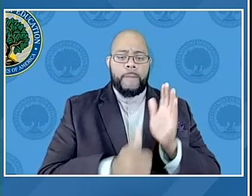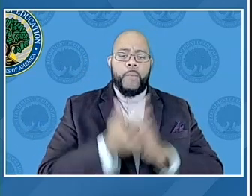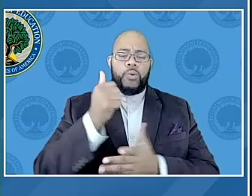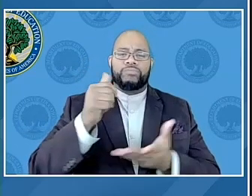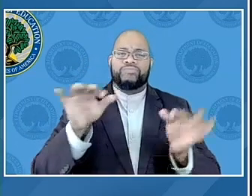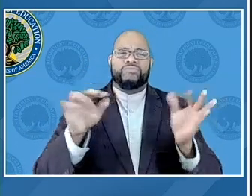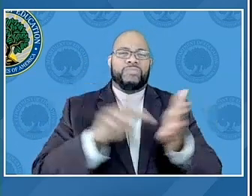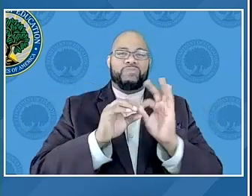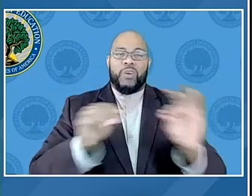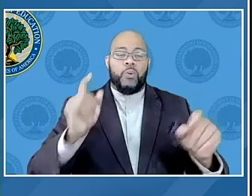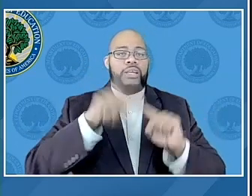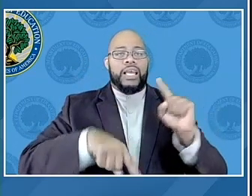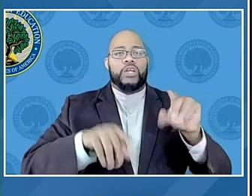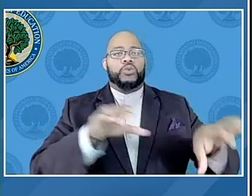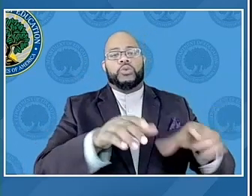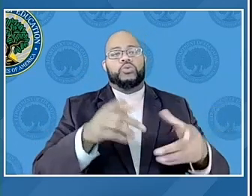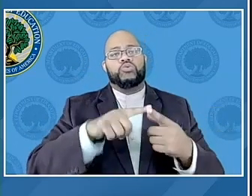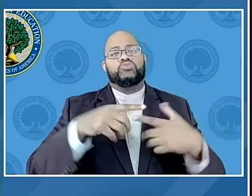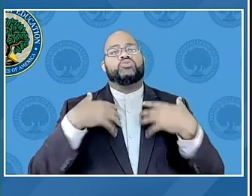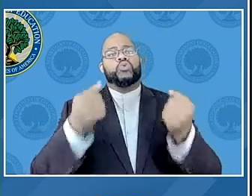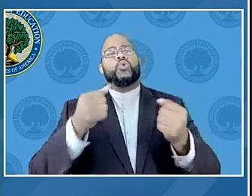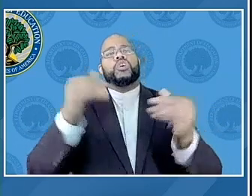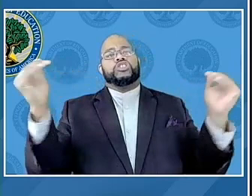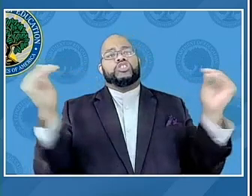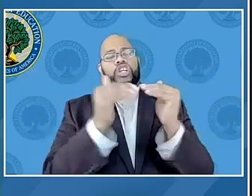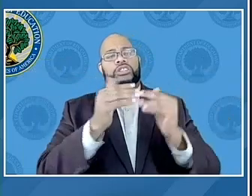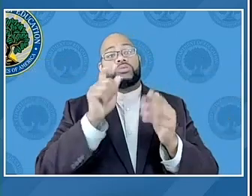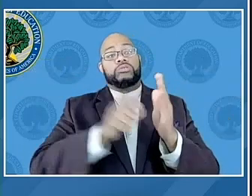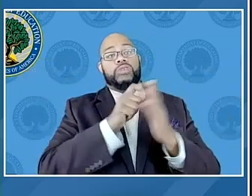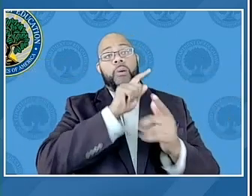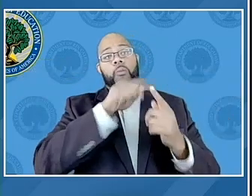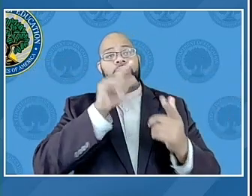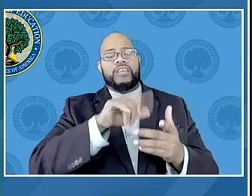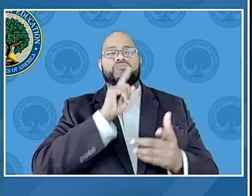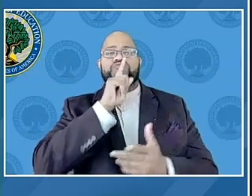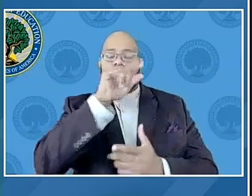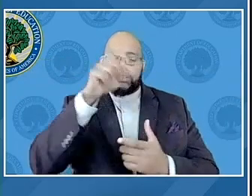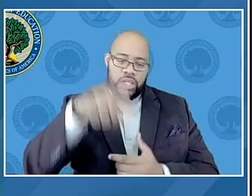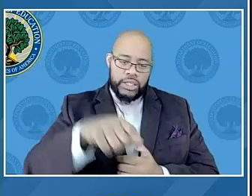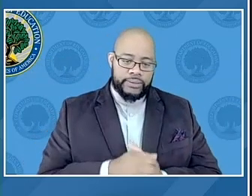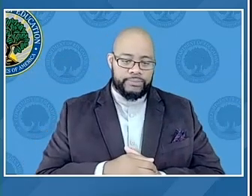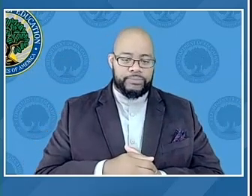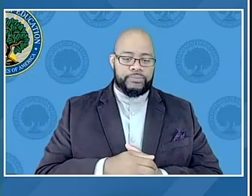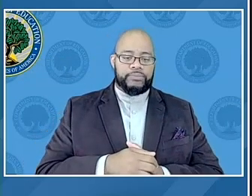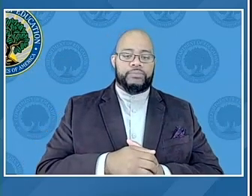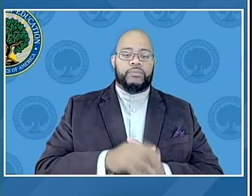be executed to restore justice at a time when it is so direly needed. Invoking these sections of the HEA to